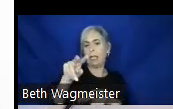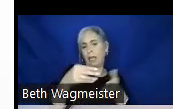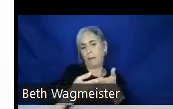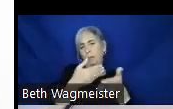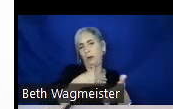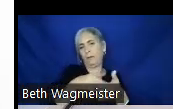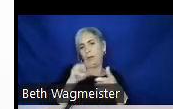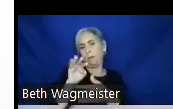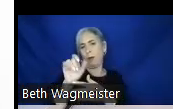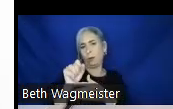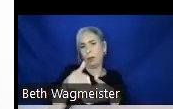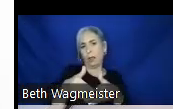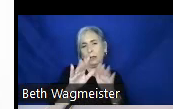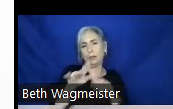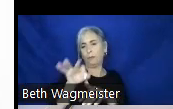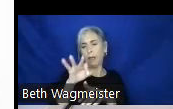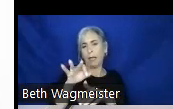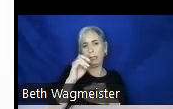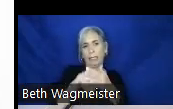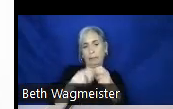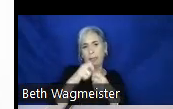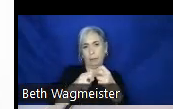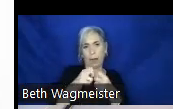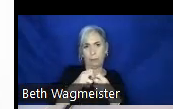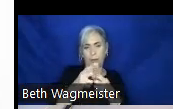allows you to find accessibility problems, like does it have sufficient contrast?